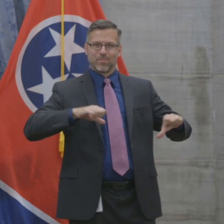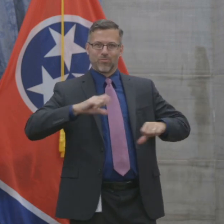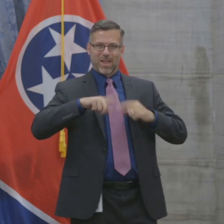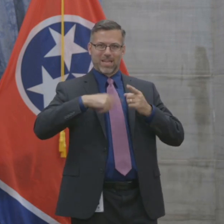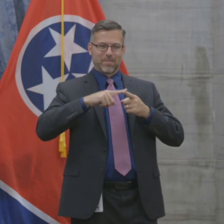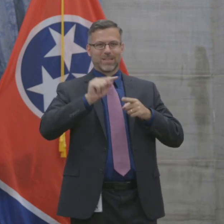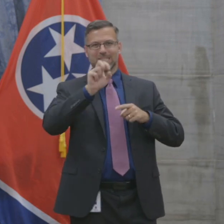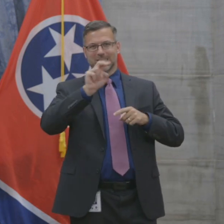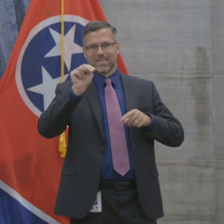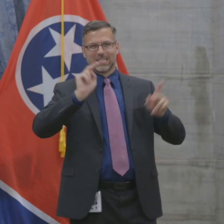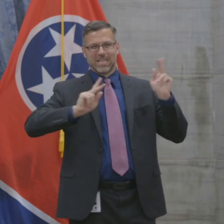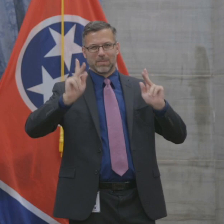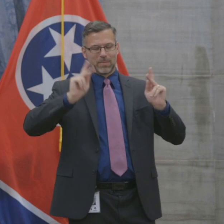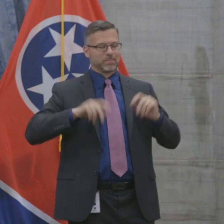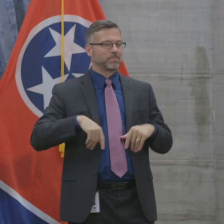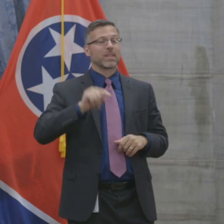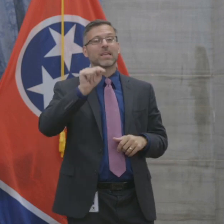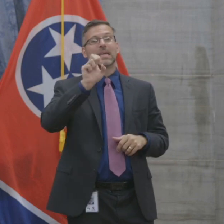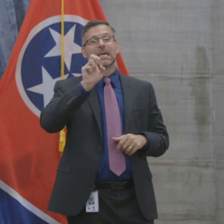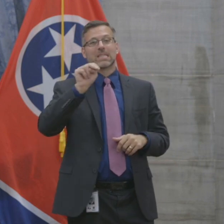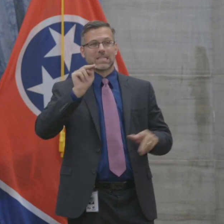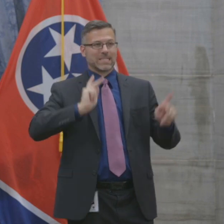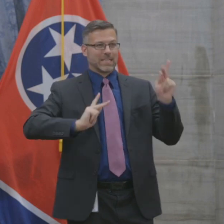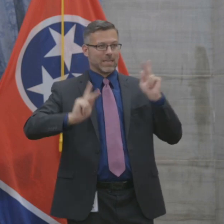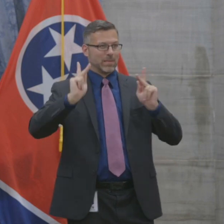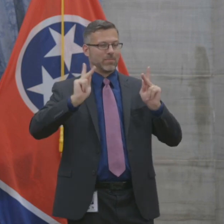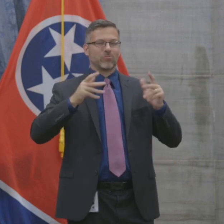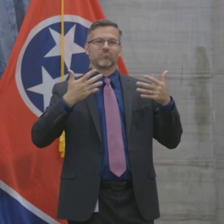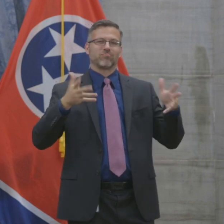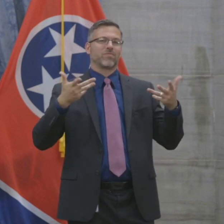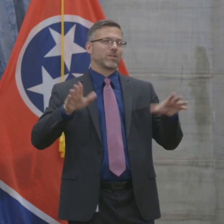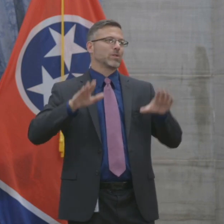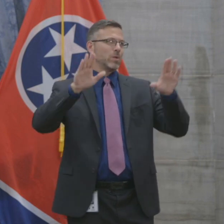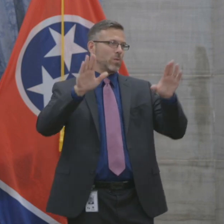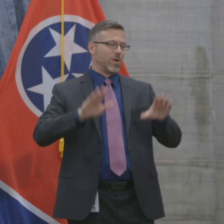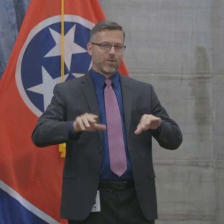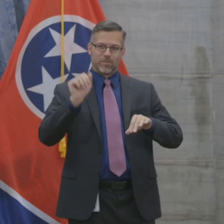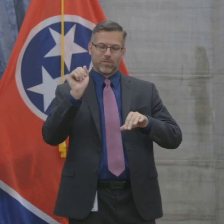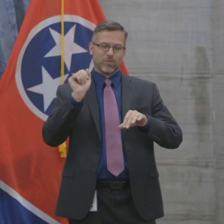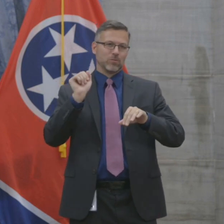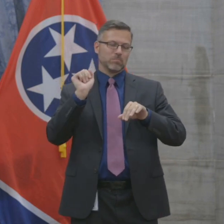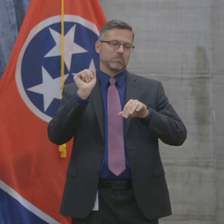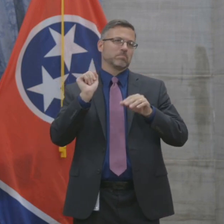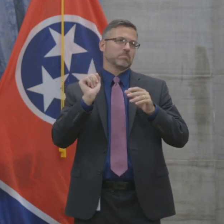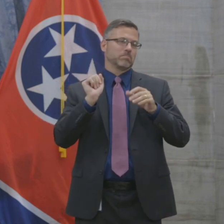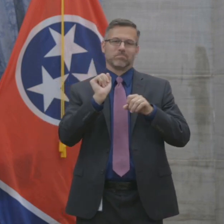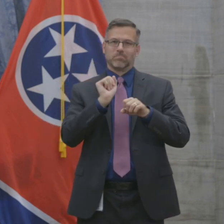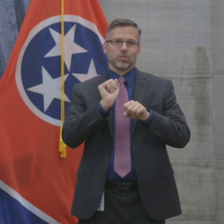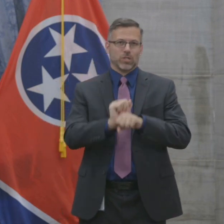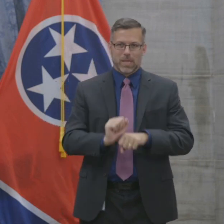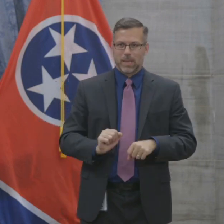we've discussed in the past two to two and a half weeks there have been some dramatic improvements in the slowing of